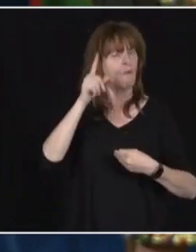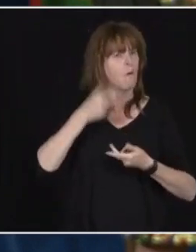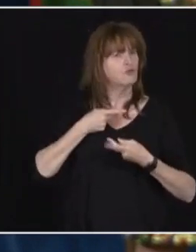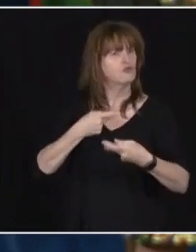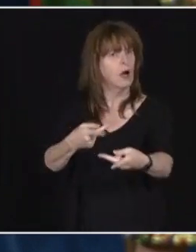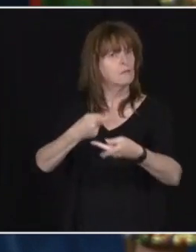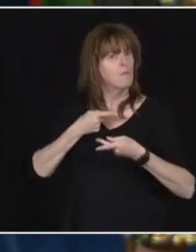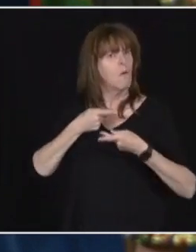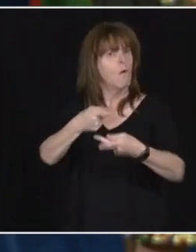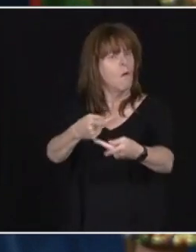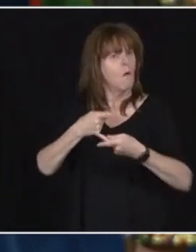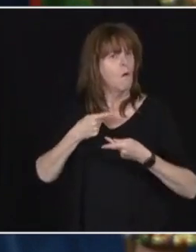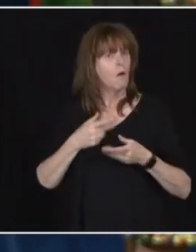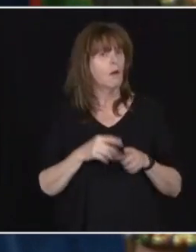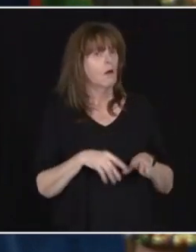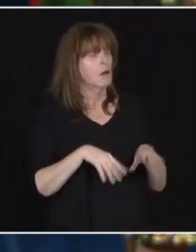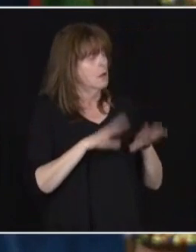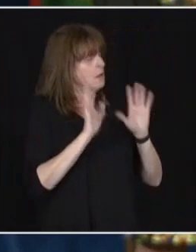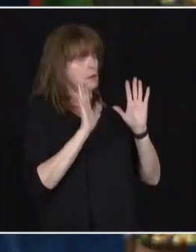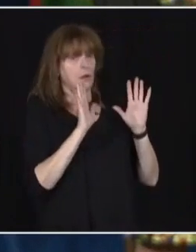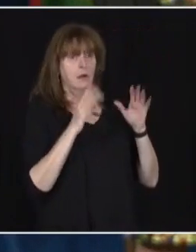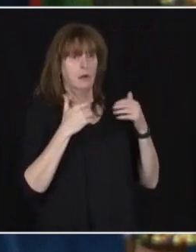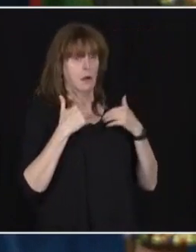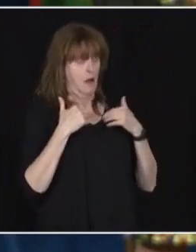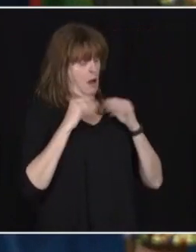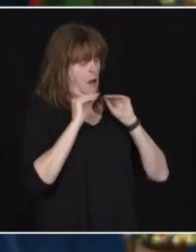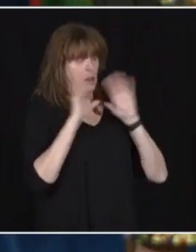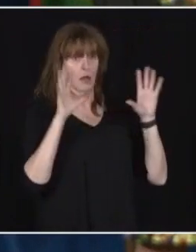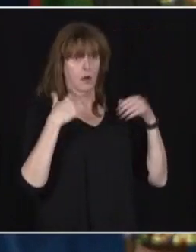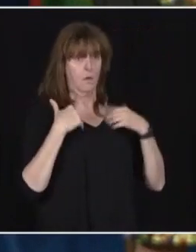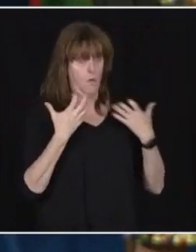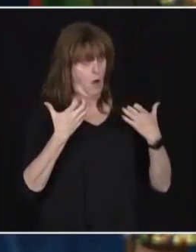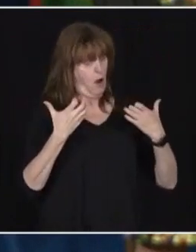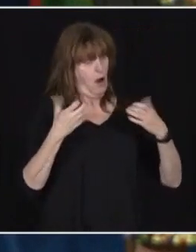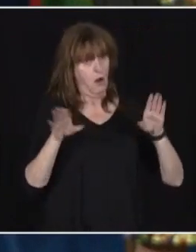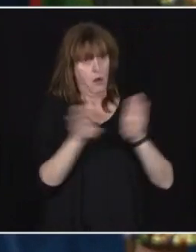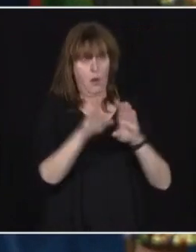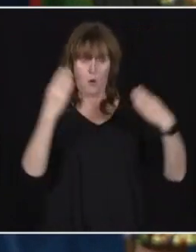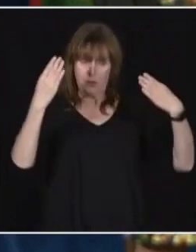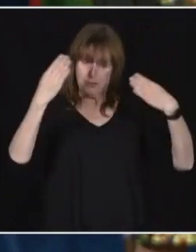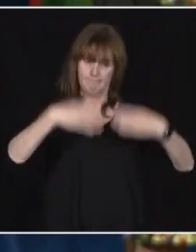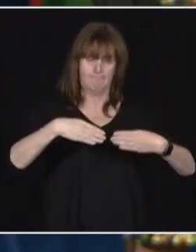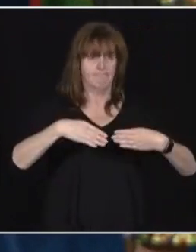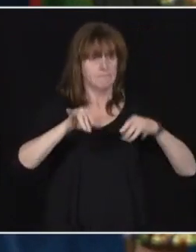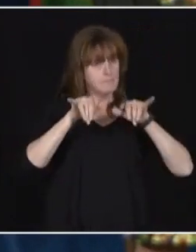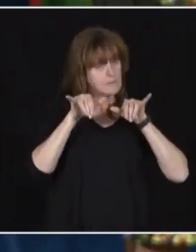trade happen sooner than later. We do see that?